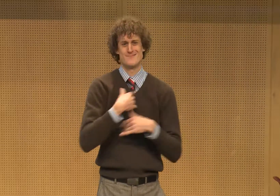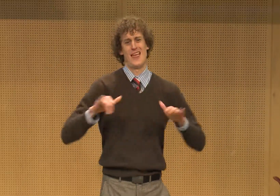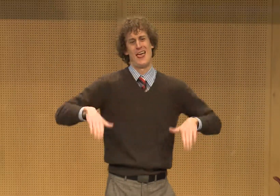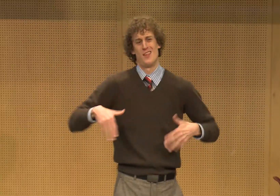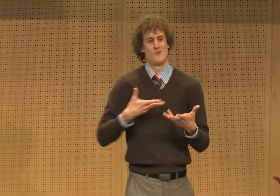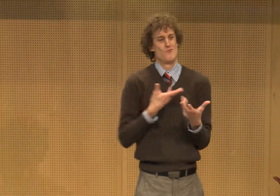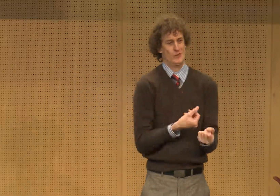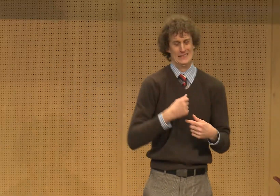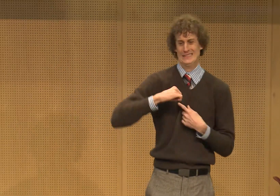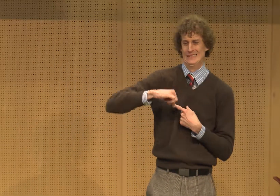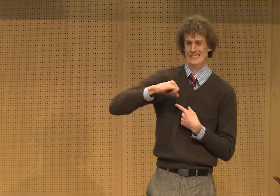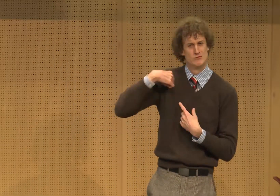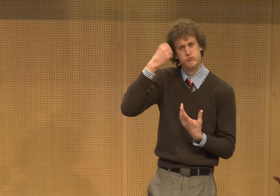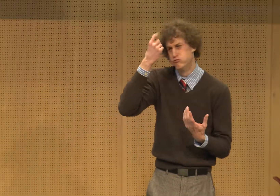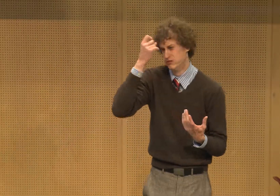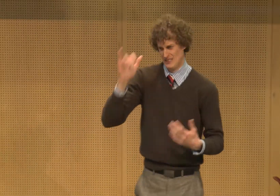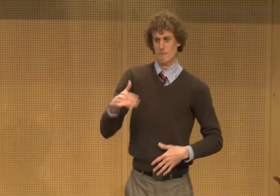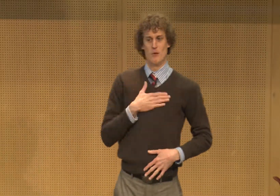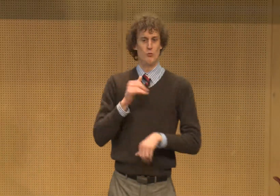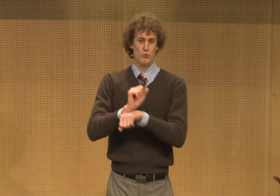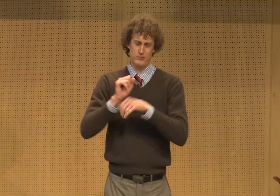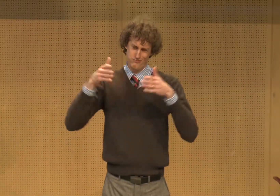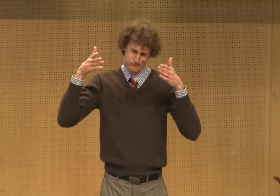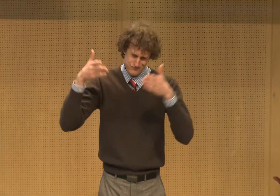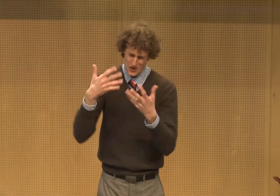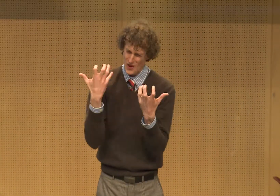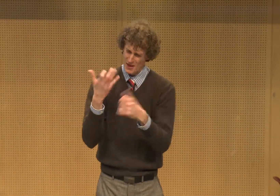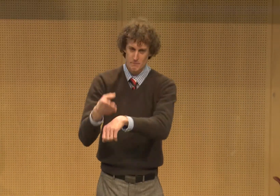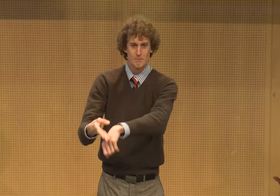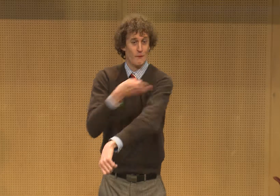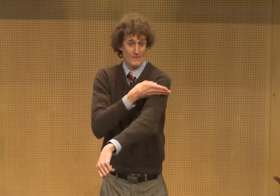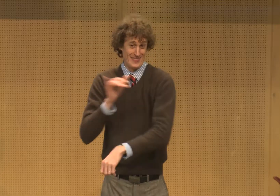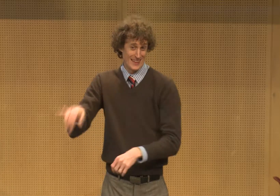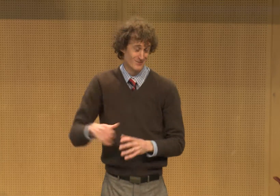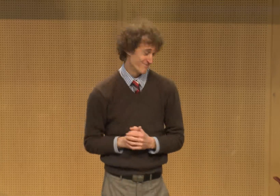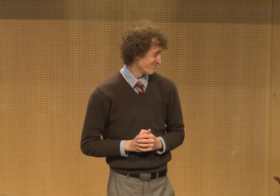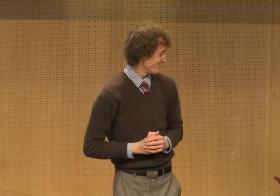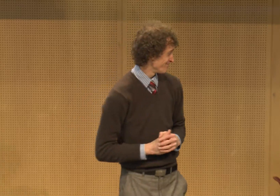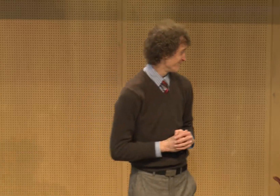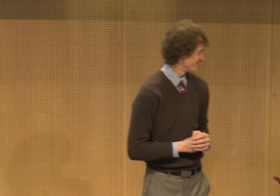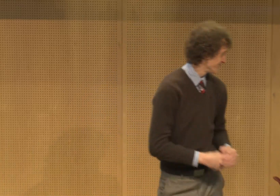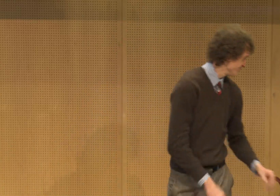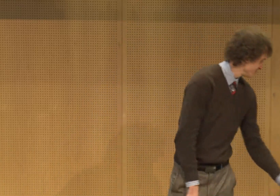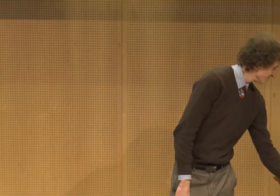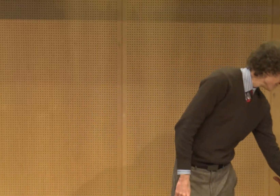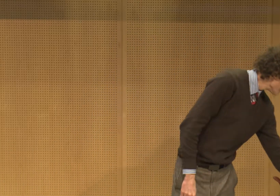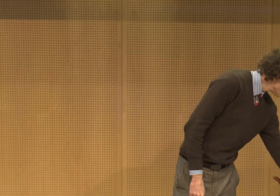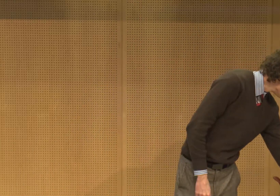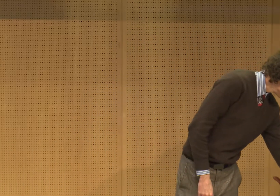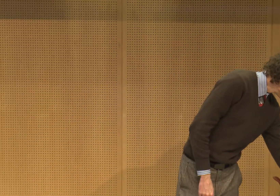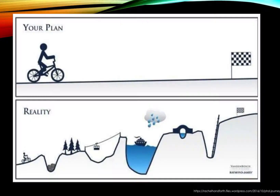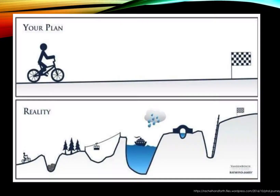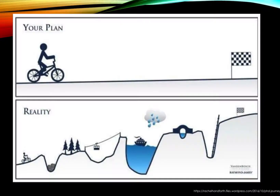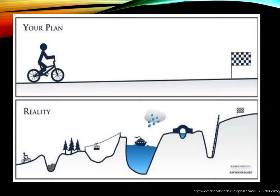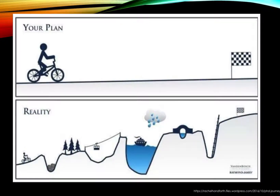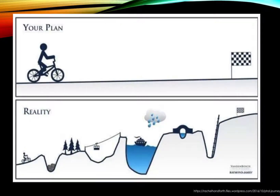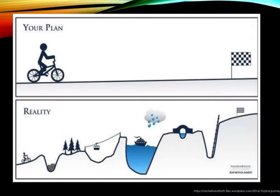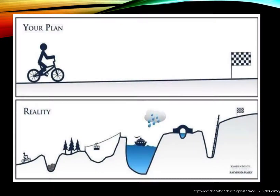and trust that the information you're receiving is likely to be accurate. If you can see an indication when it is not likely to be accurate.